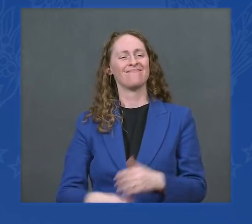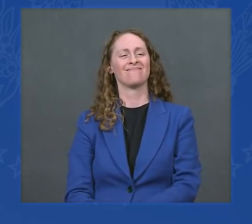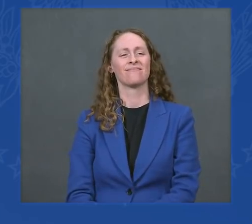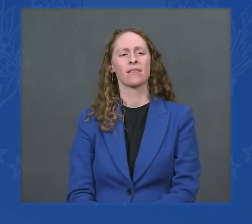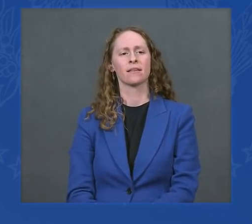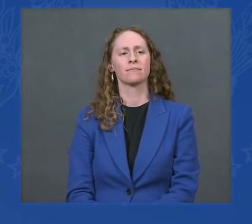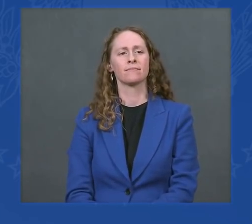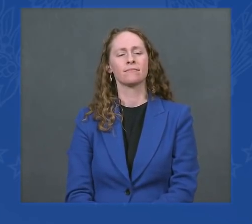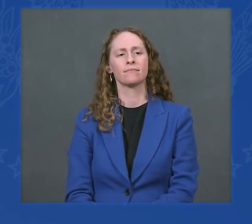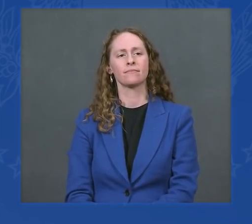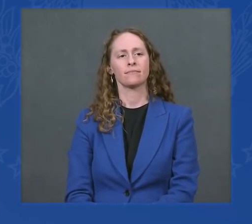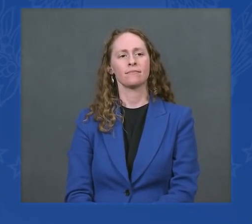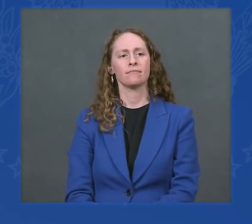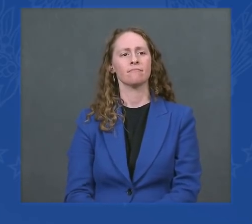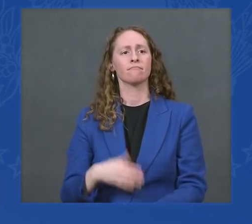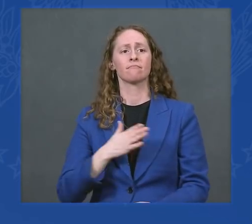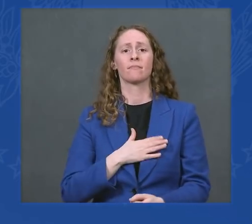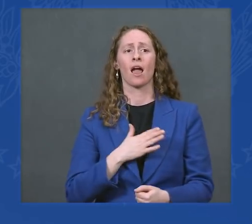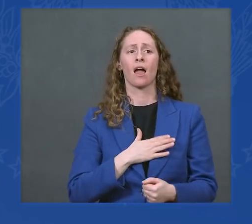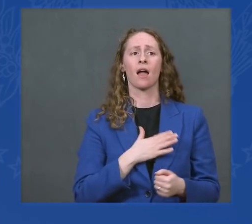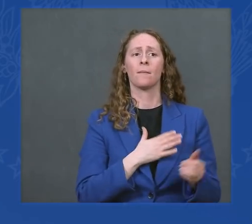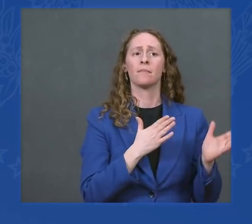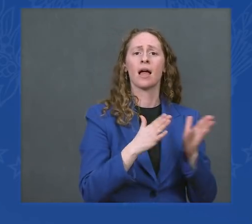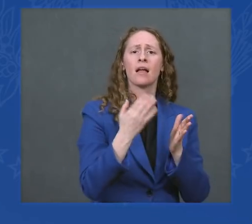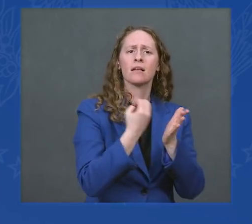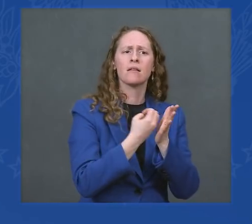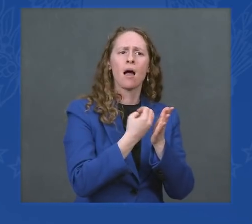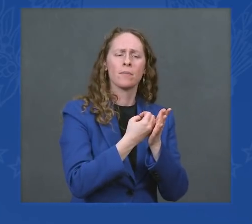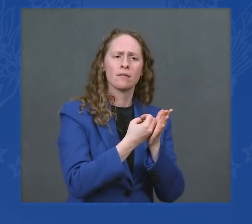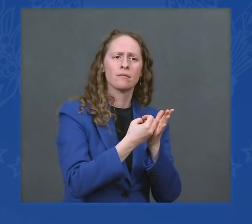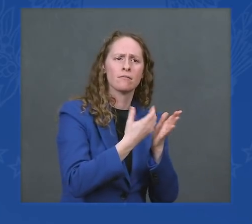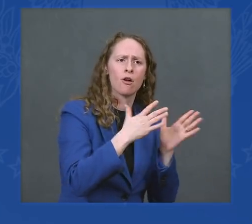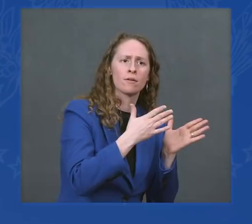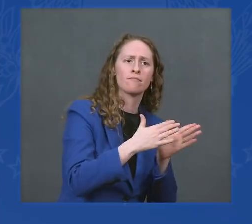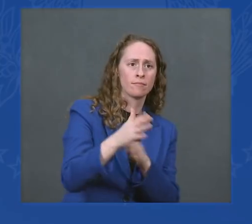6.6 million. That's never happened before in American history.